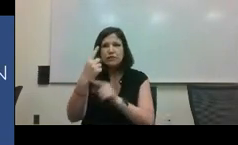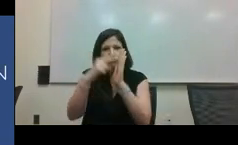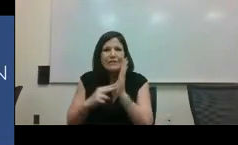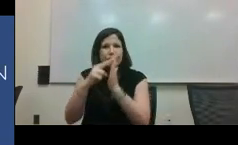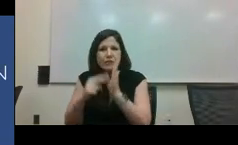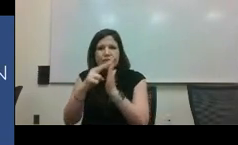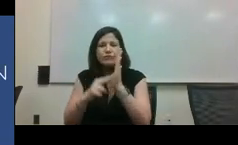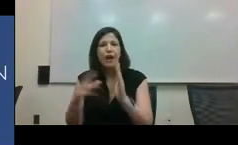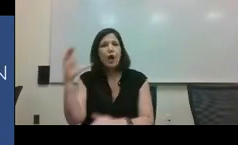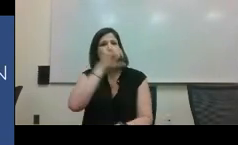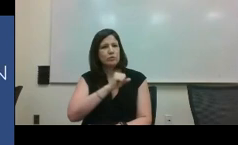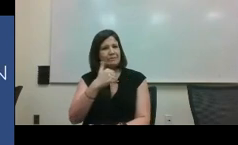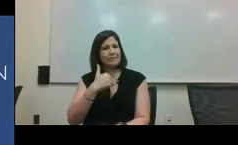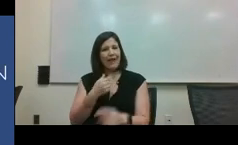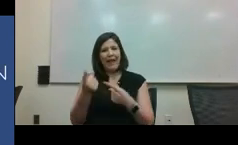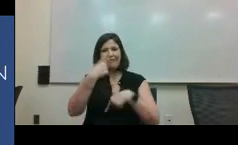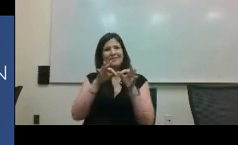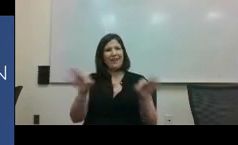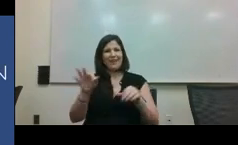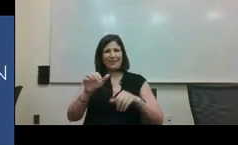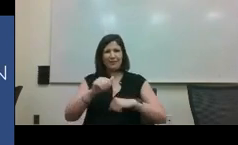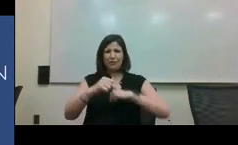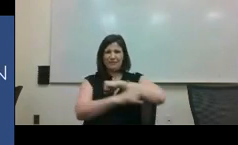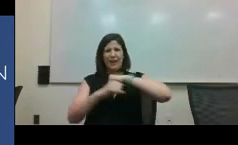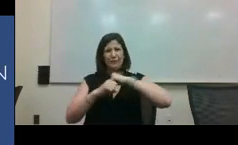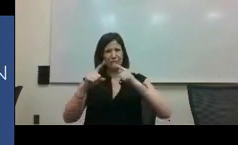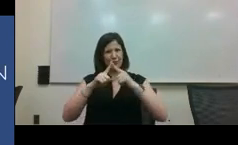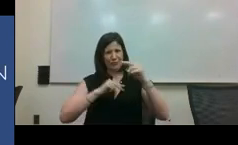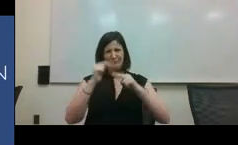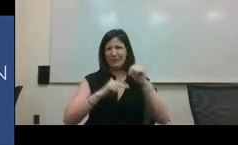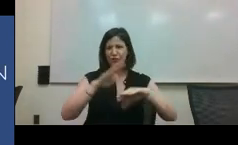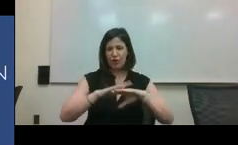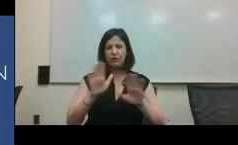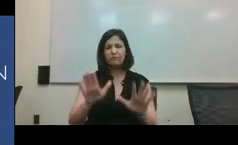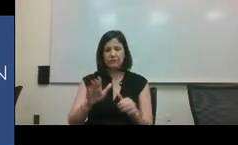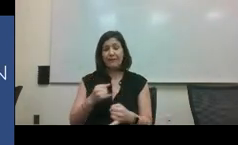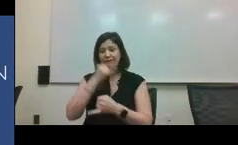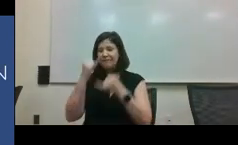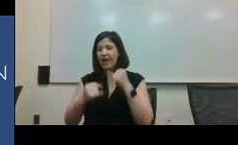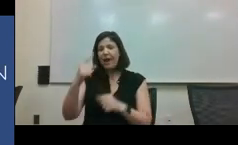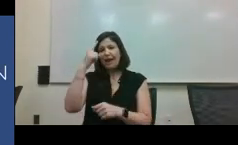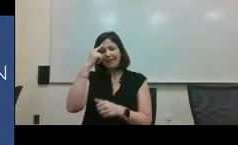and assuming that there's a sign language base to build that on. And then finally, I just think there is a success